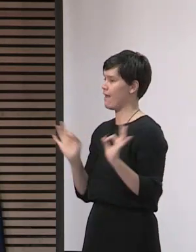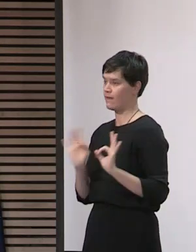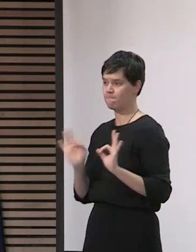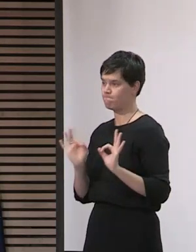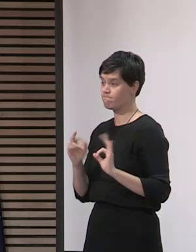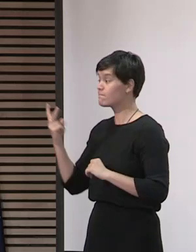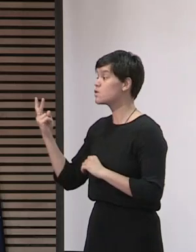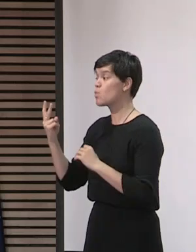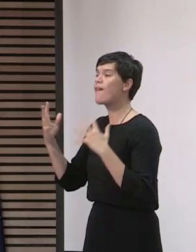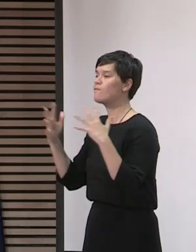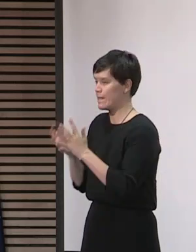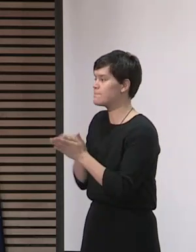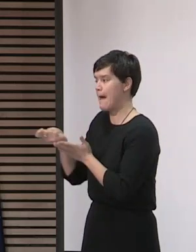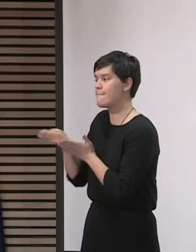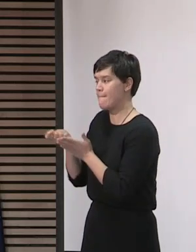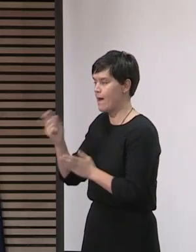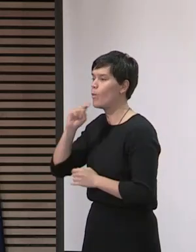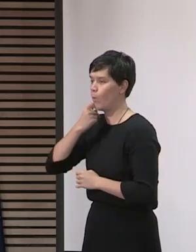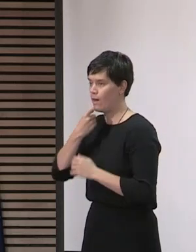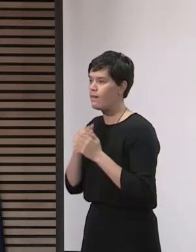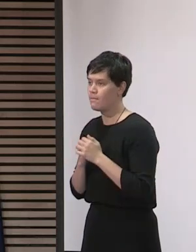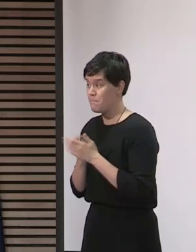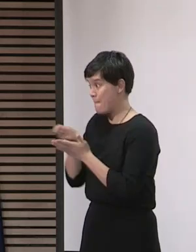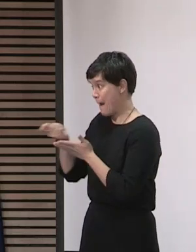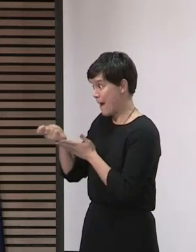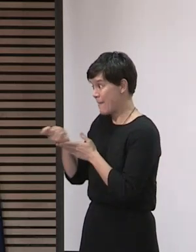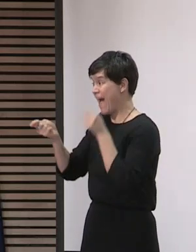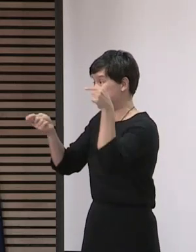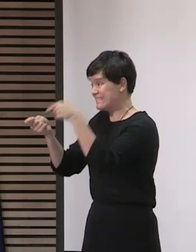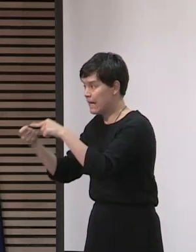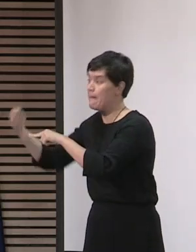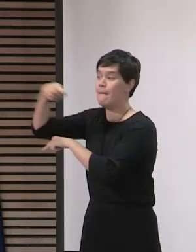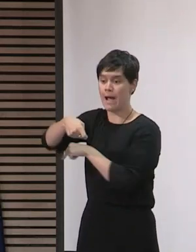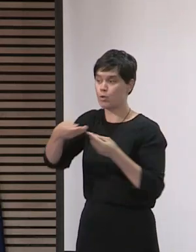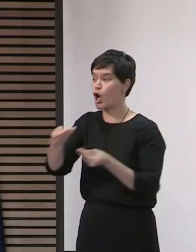the initial period in which they lose their job. This will